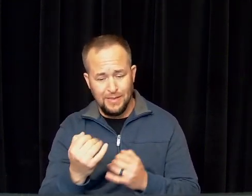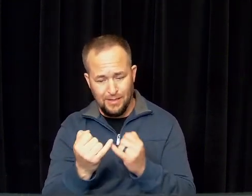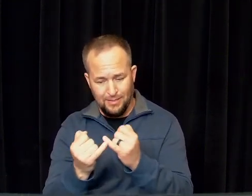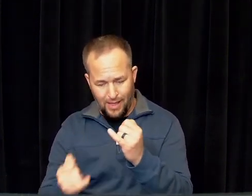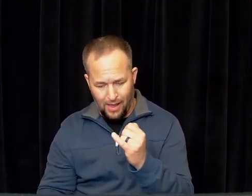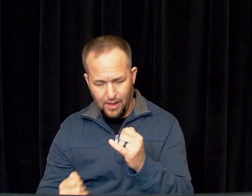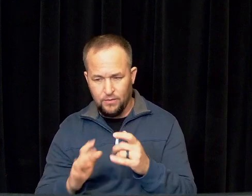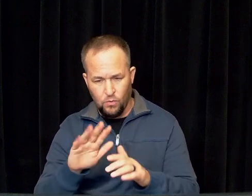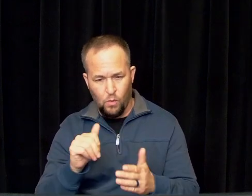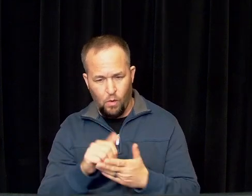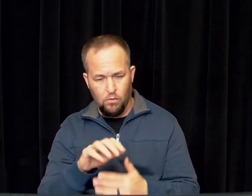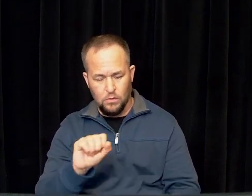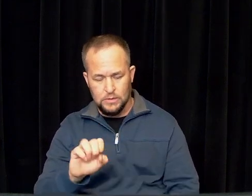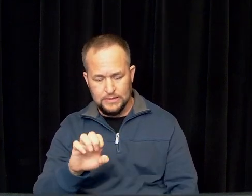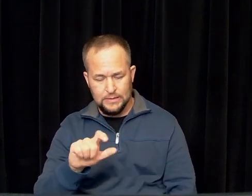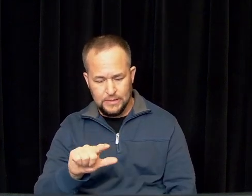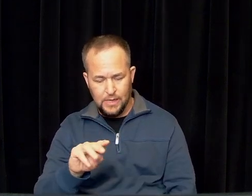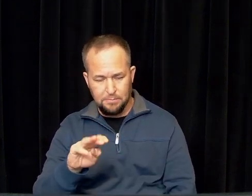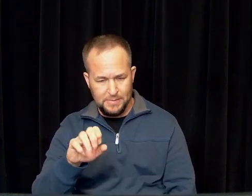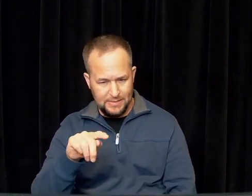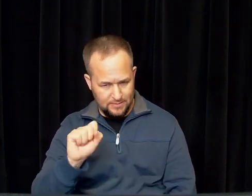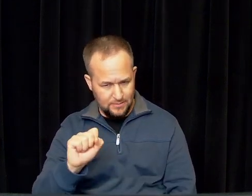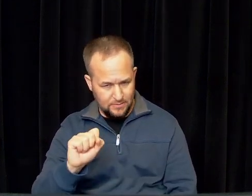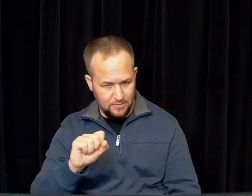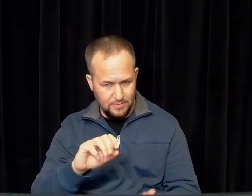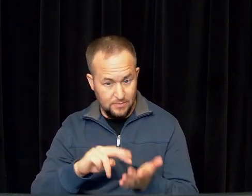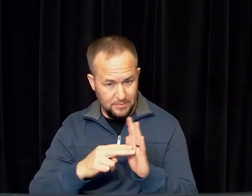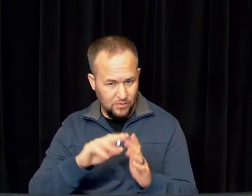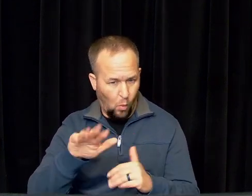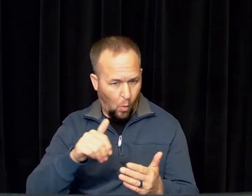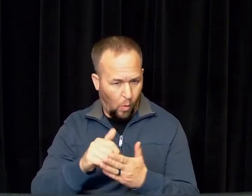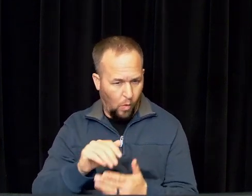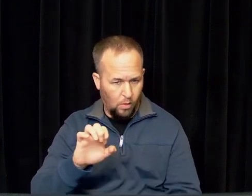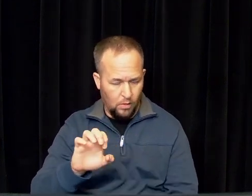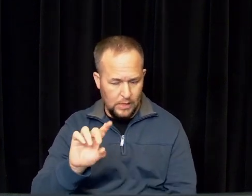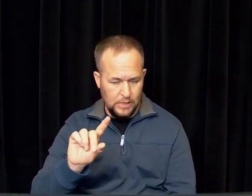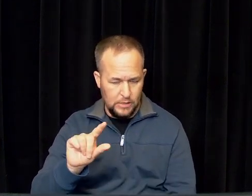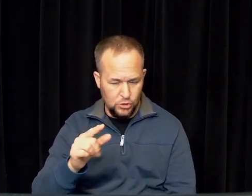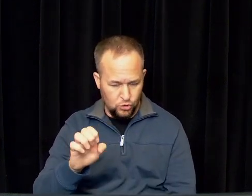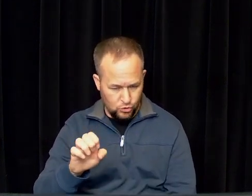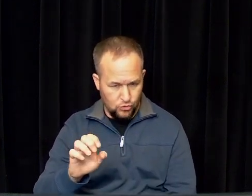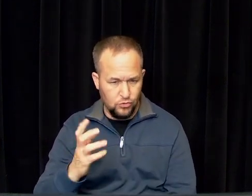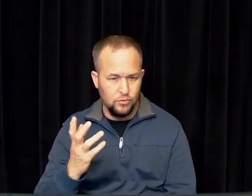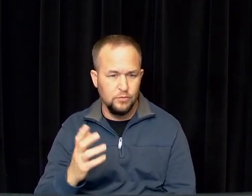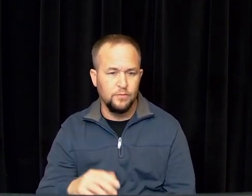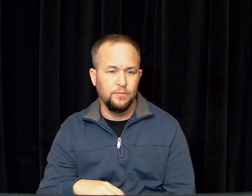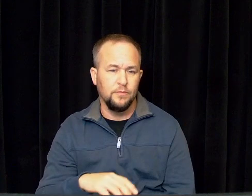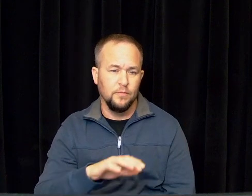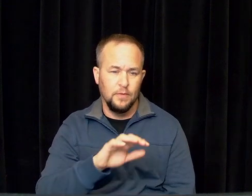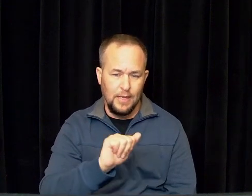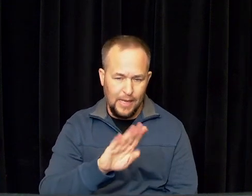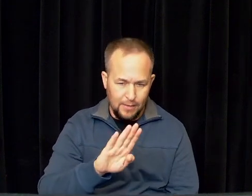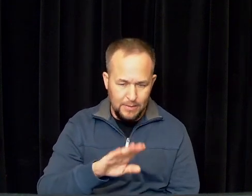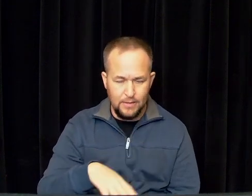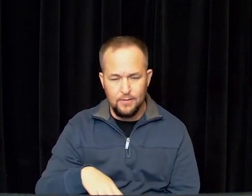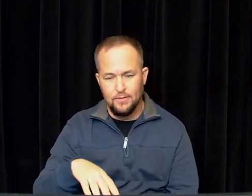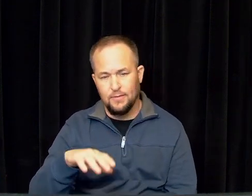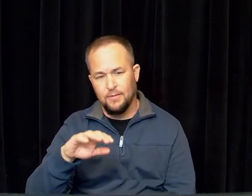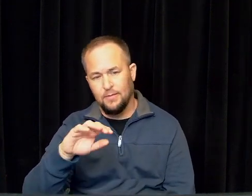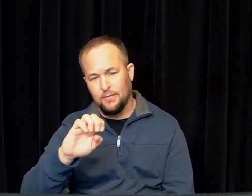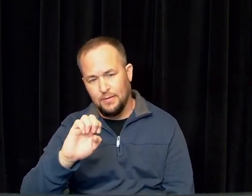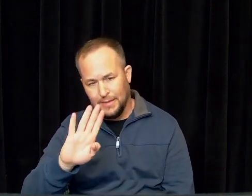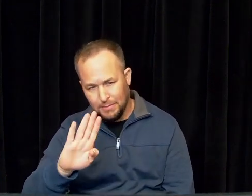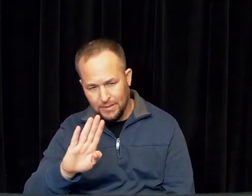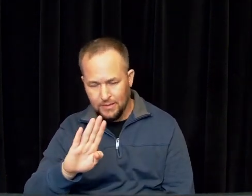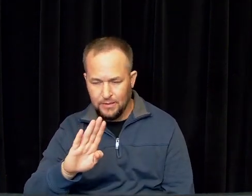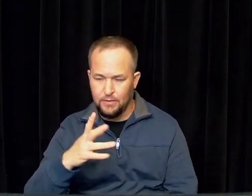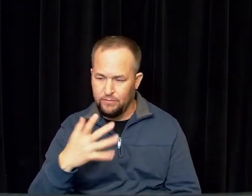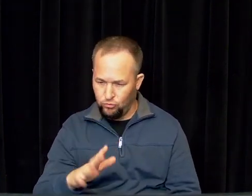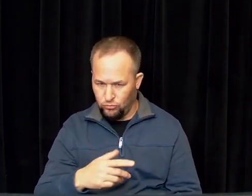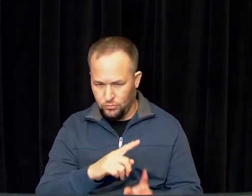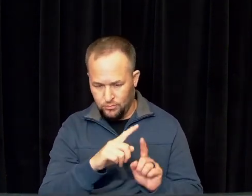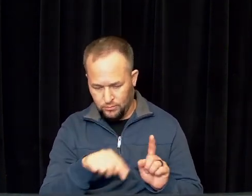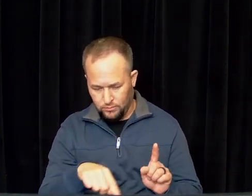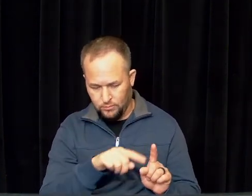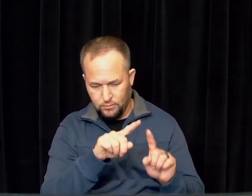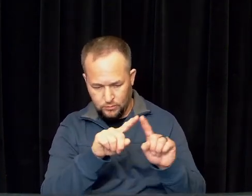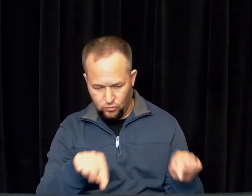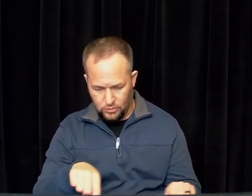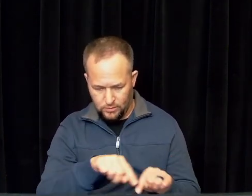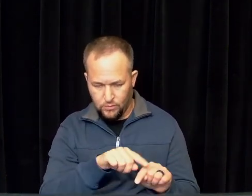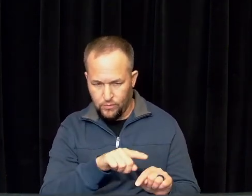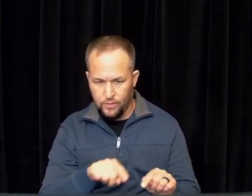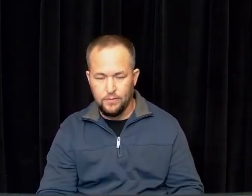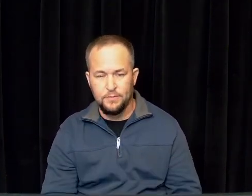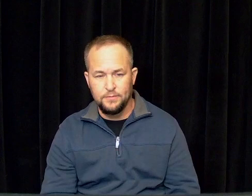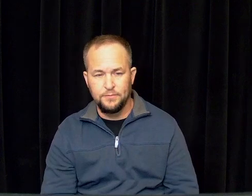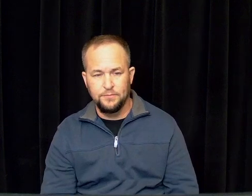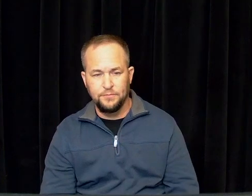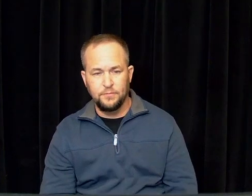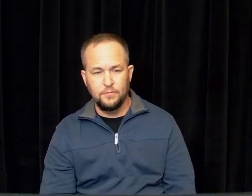segments as well. It means they're all edges. So, AB and EB would be edges to finish up that triangle.